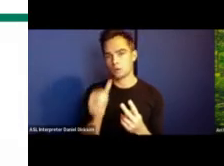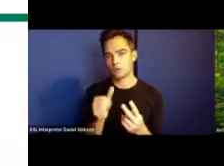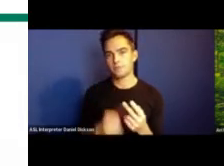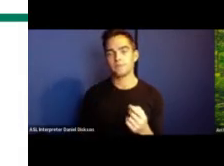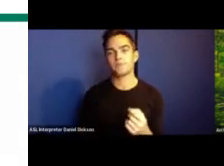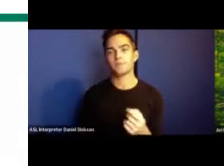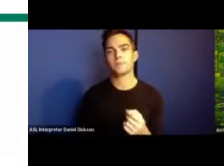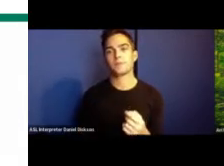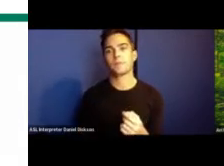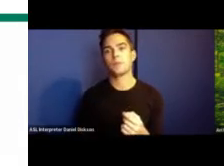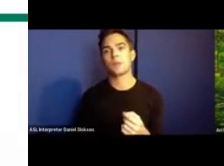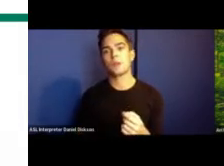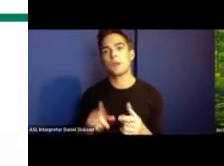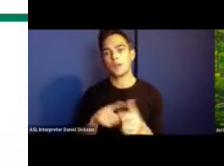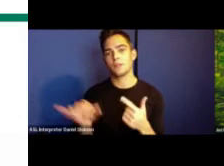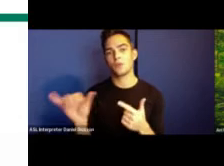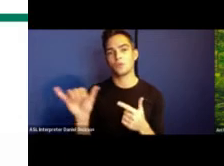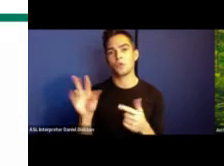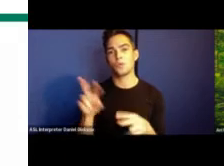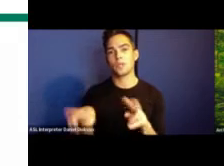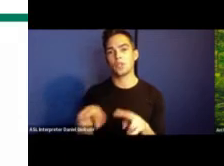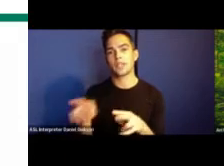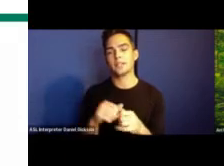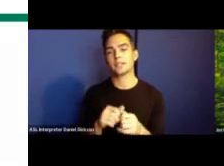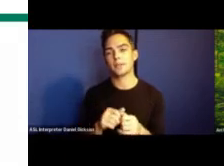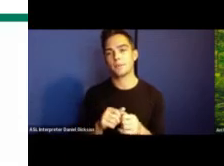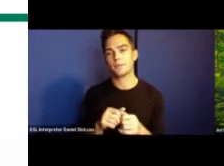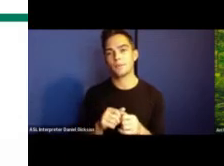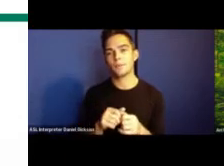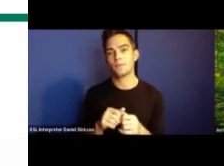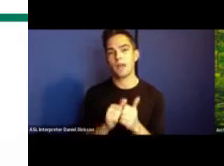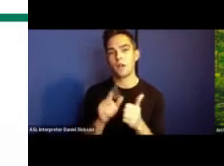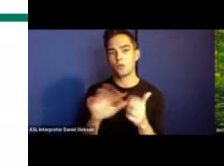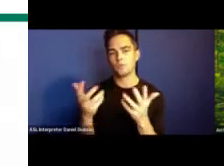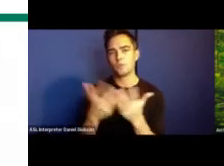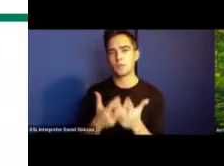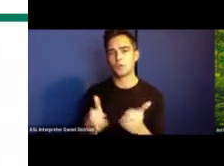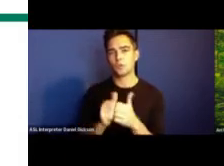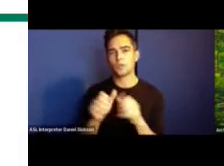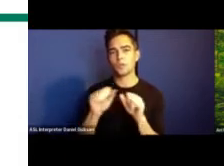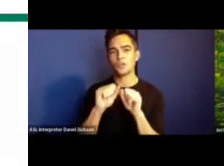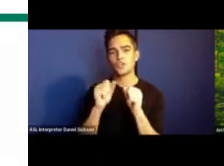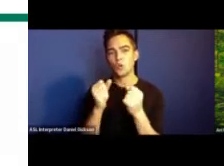also took a look at how those matched up with social determinants of health. So go